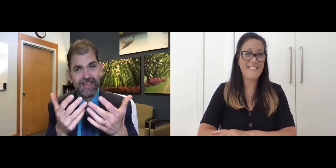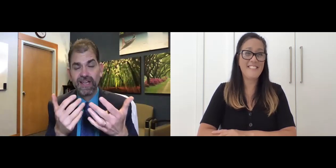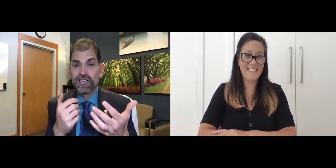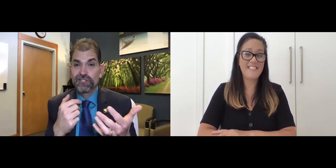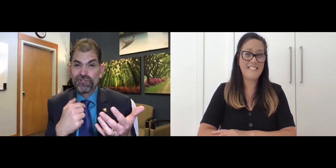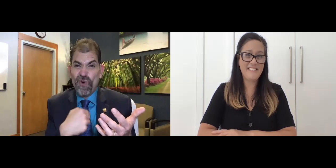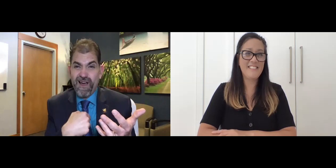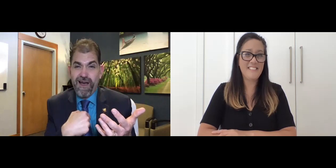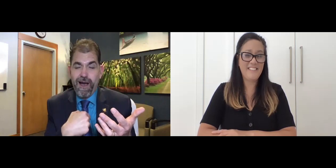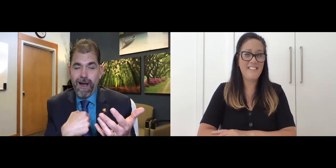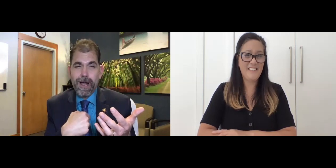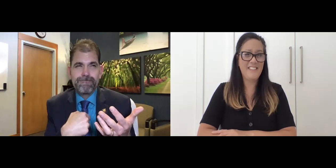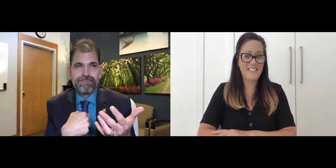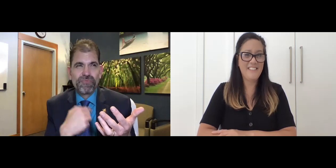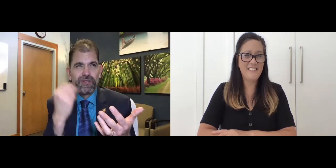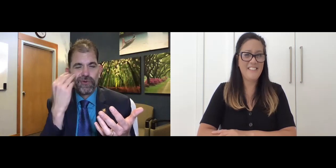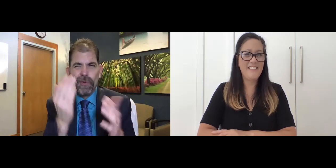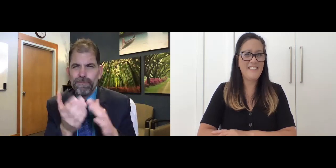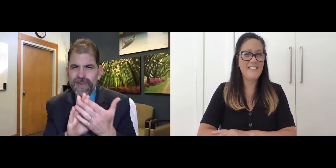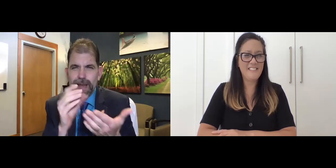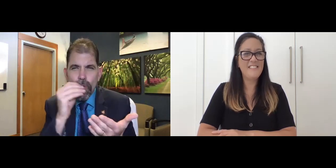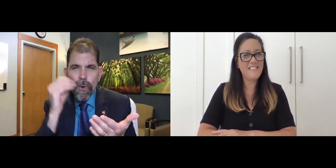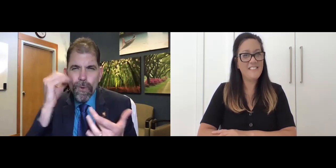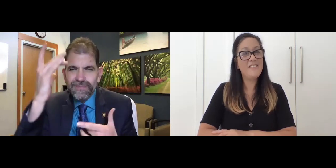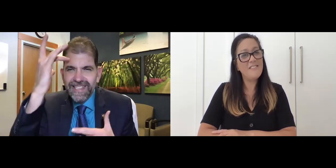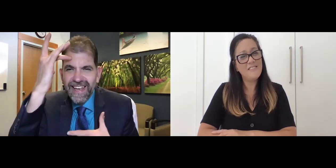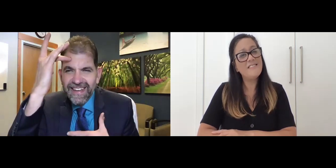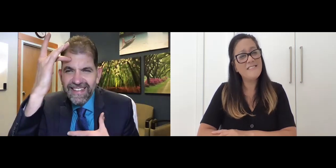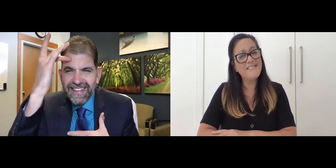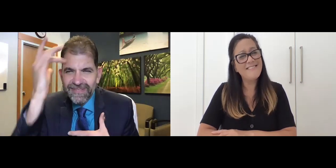and all the cultural implications of being at Gallaudet,